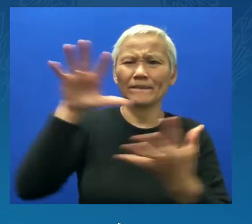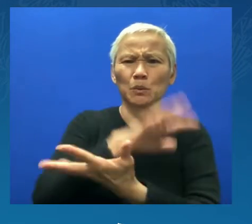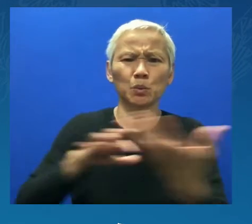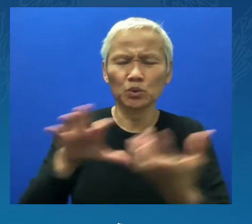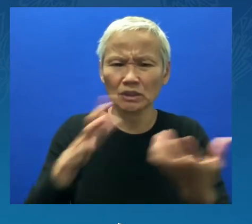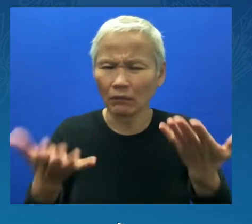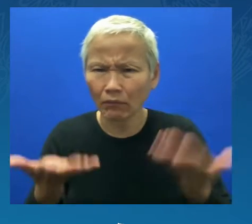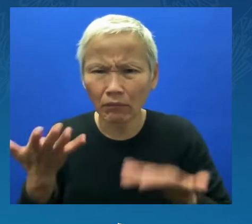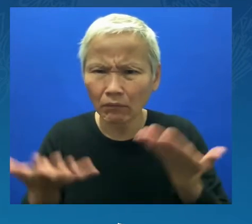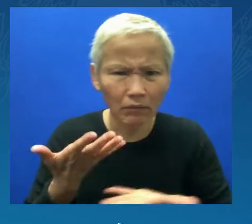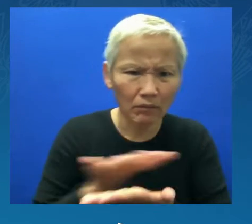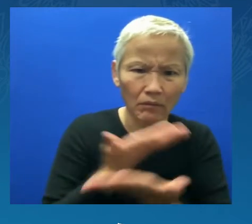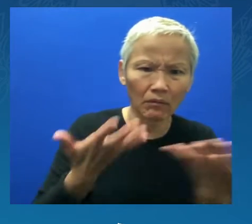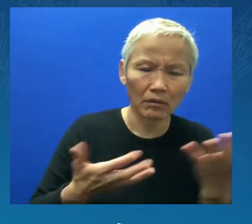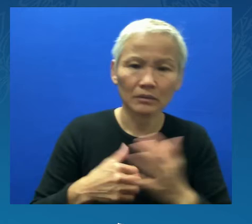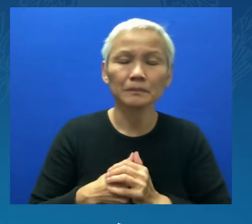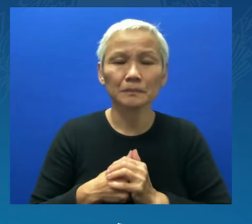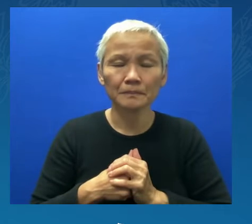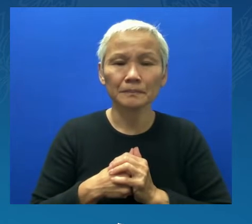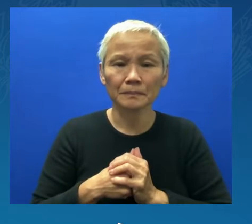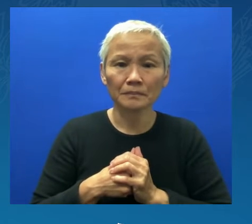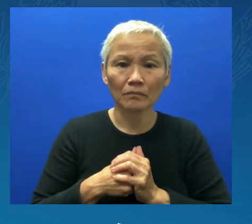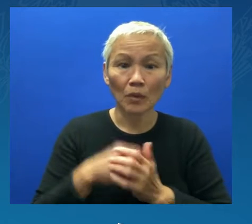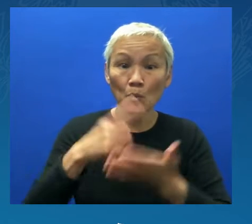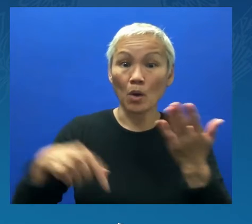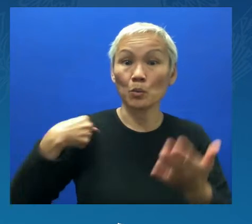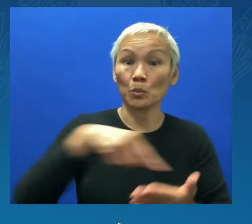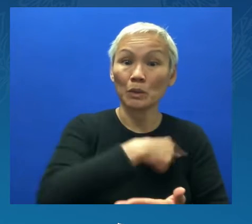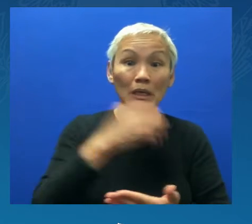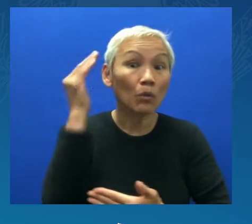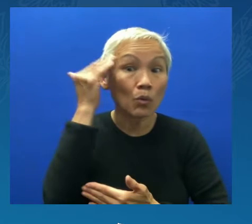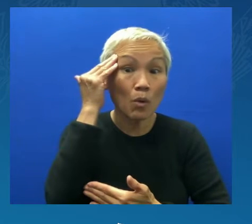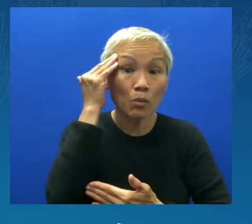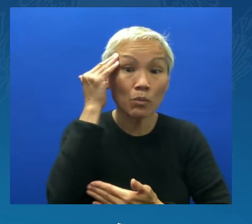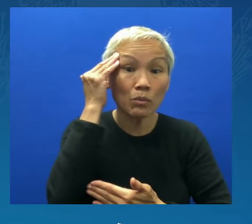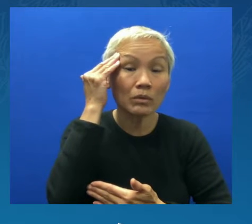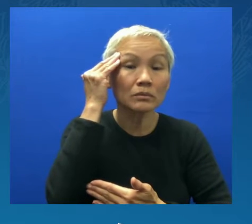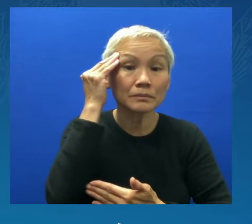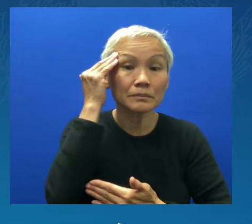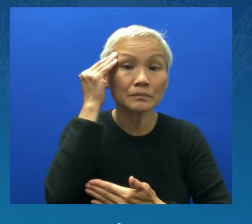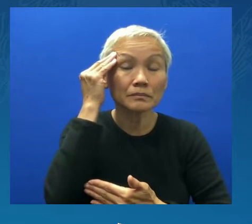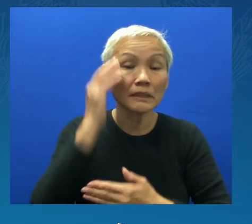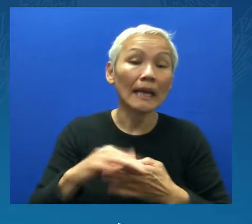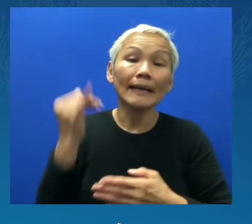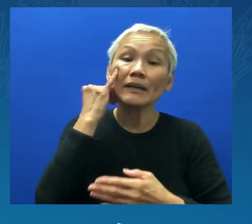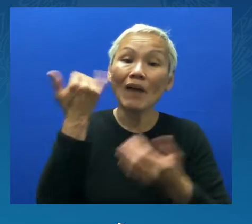And the thing we know about an environment where there's confusion is that it is ripe,